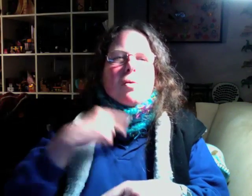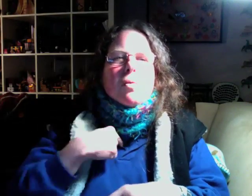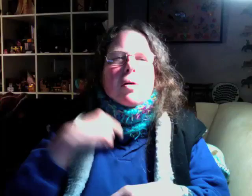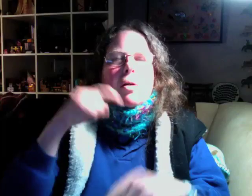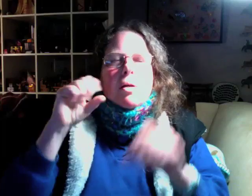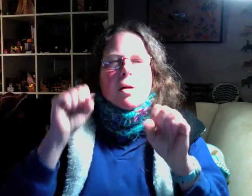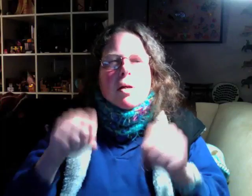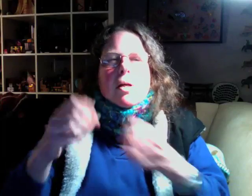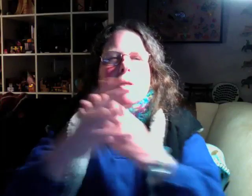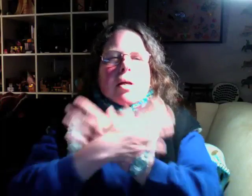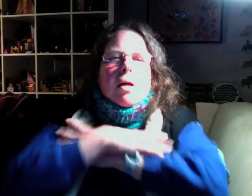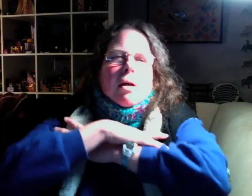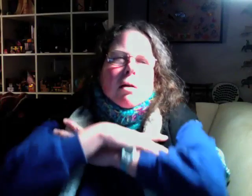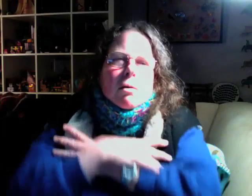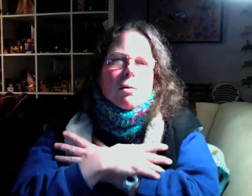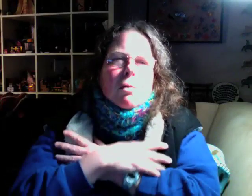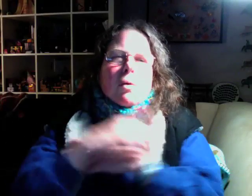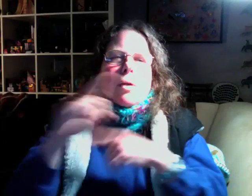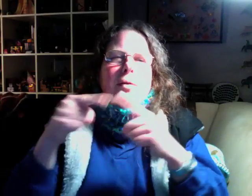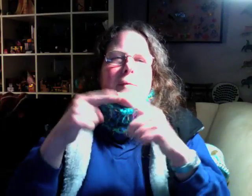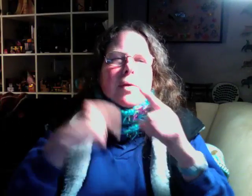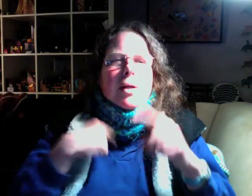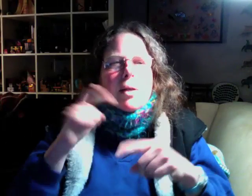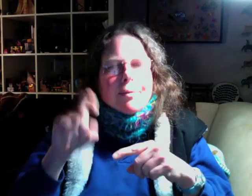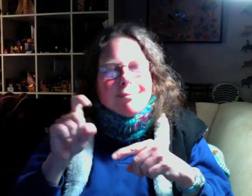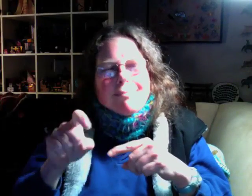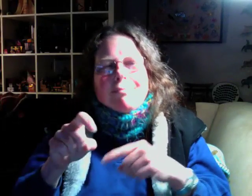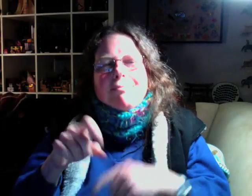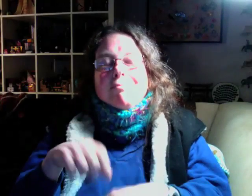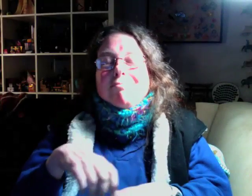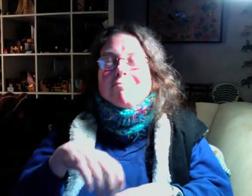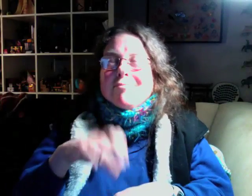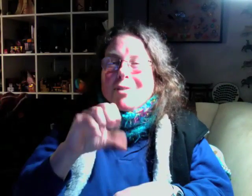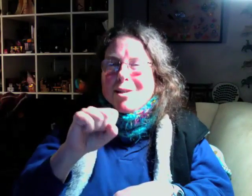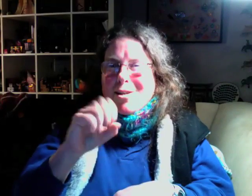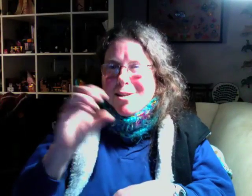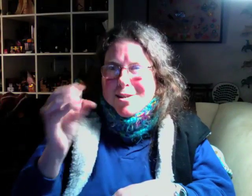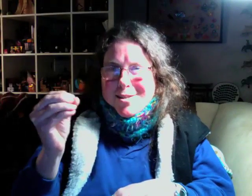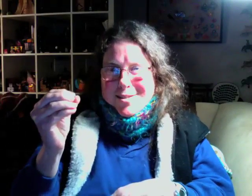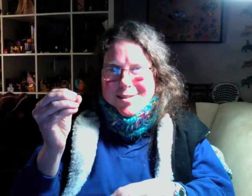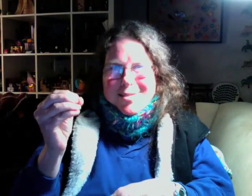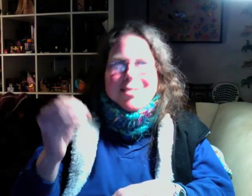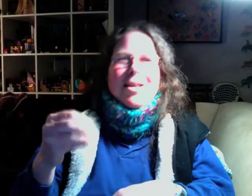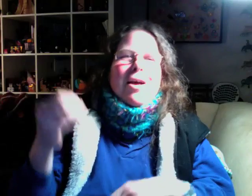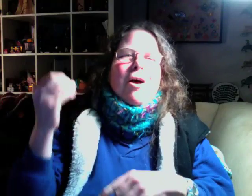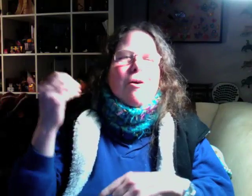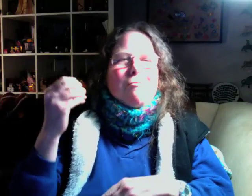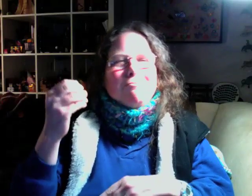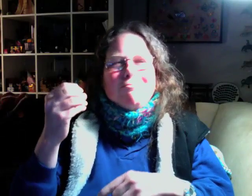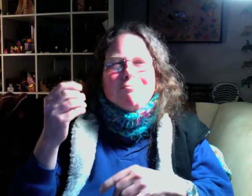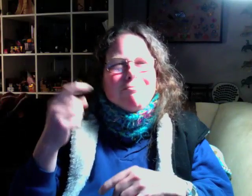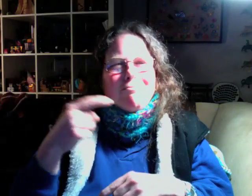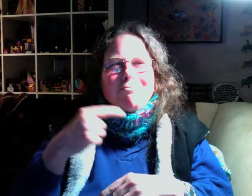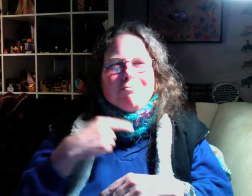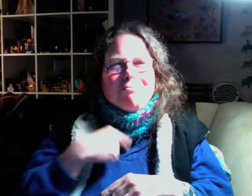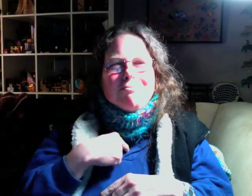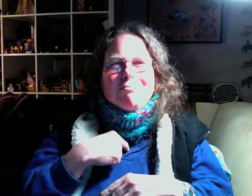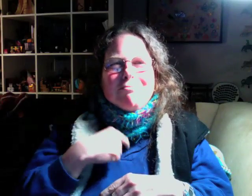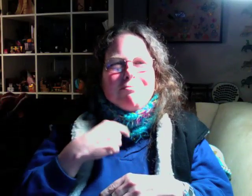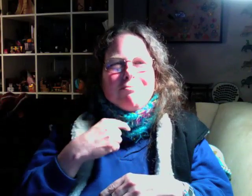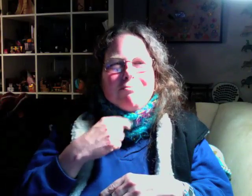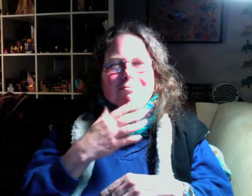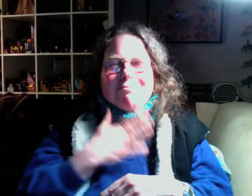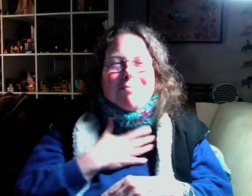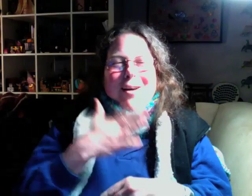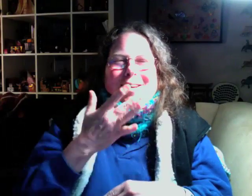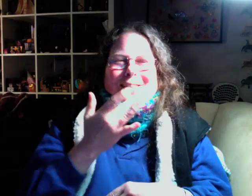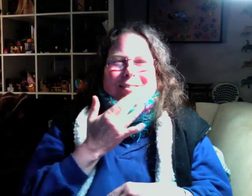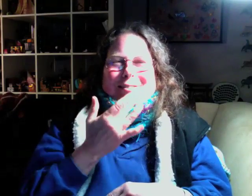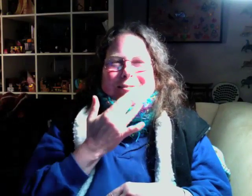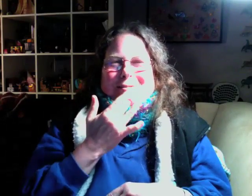It is my safe place from the outside world